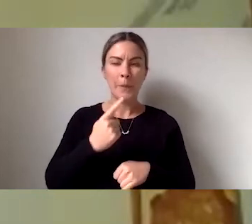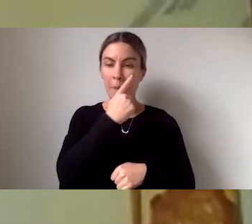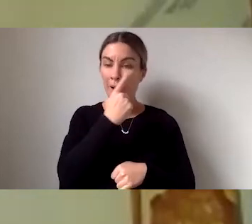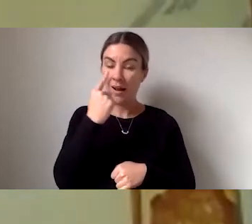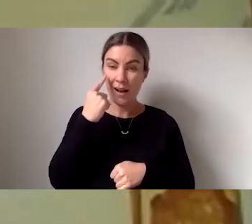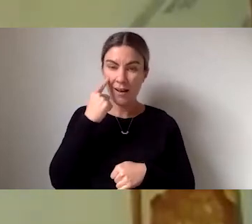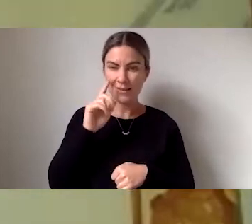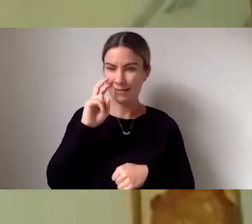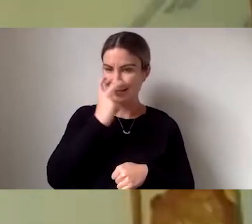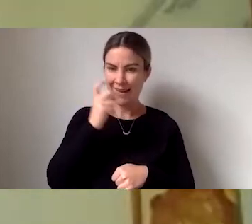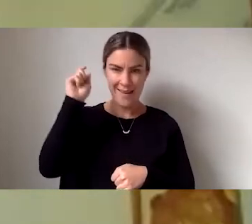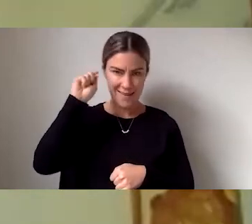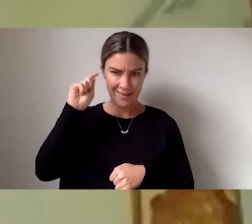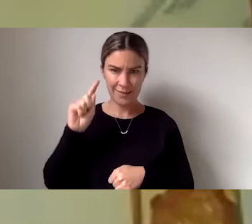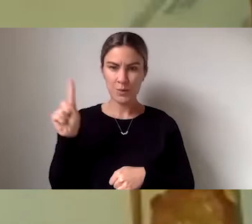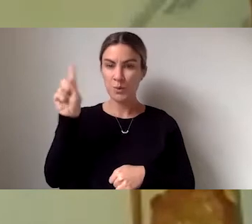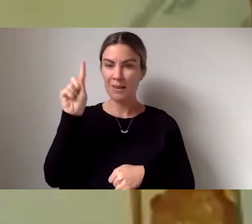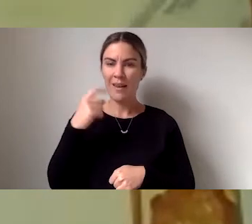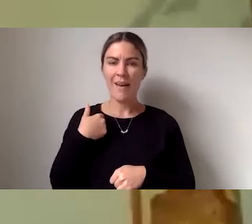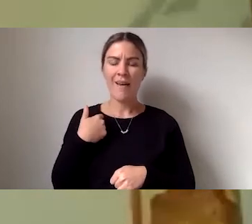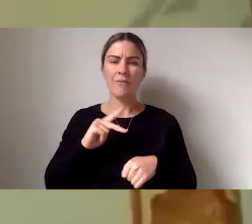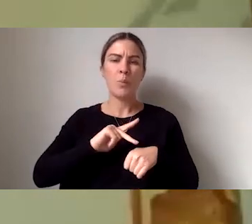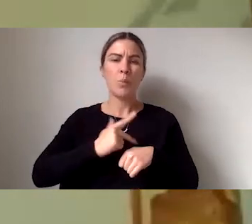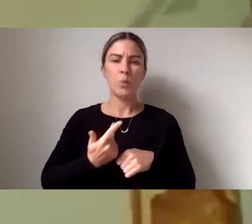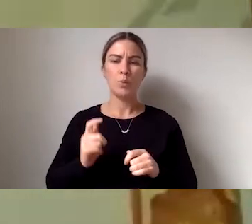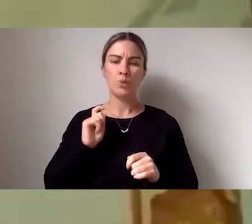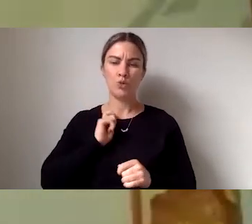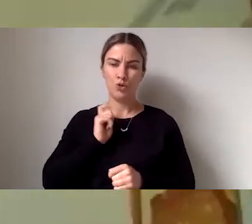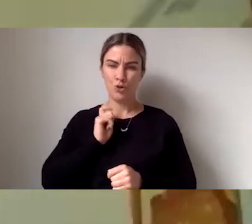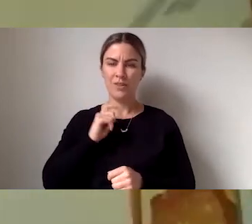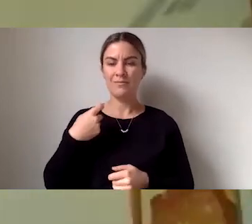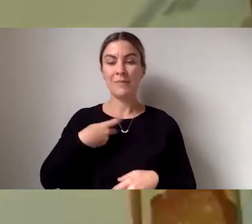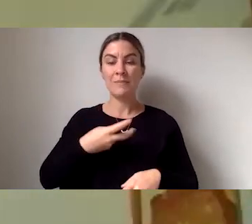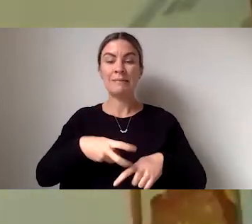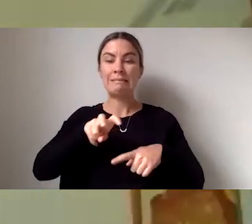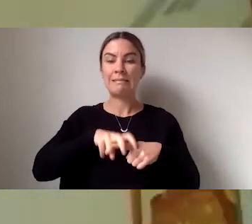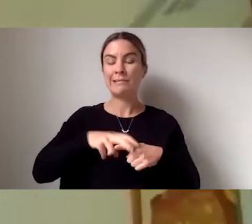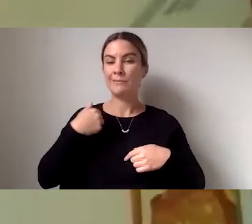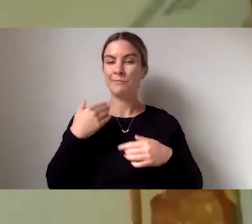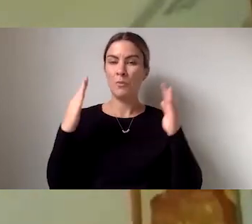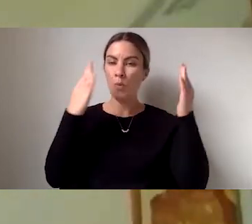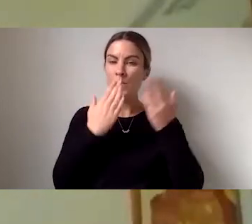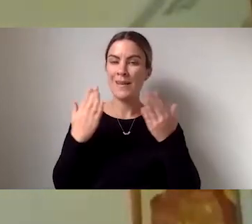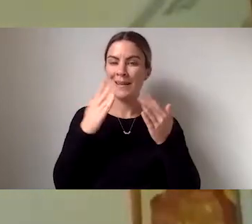shirt and I'm sitting in my study at home in Marrickville.